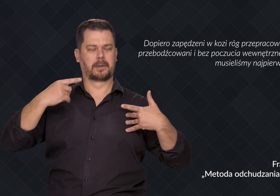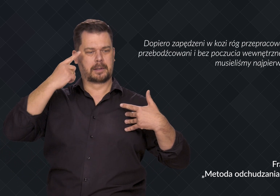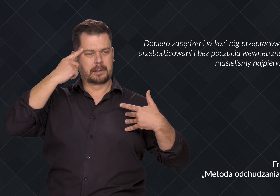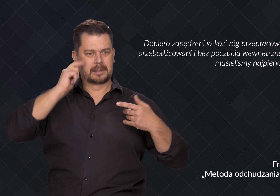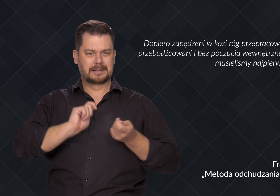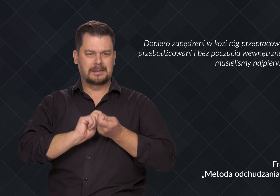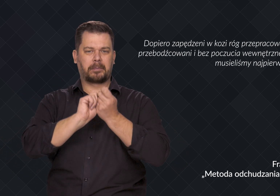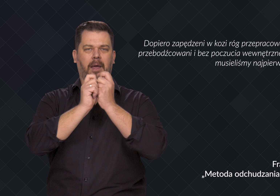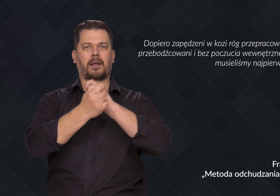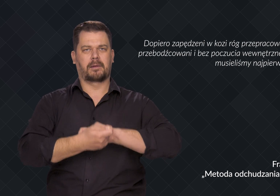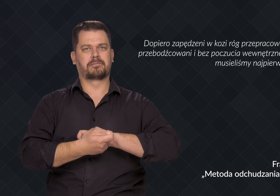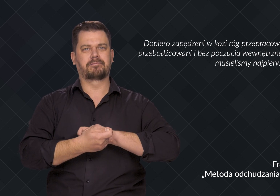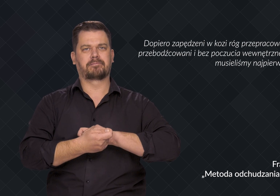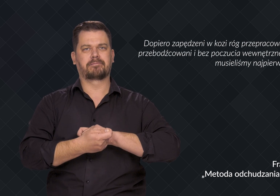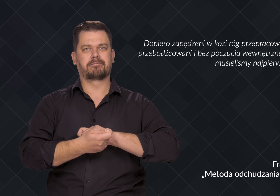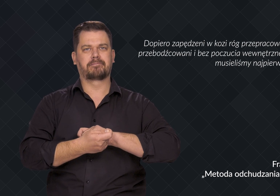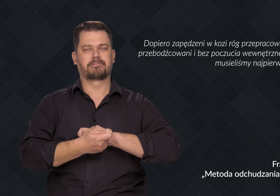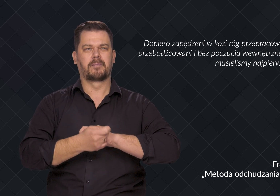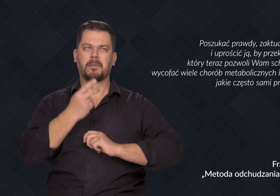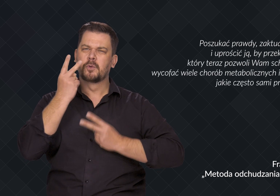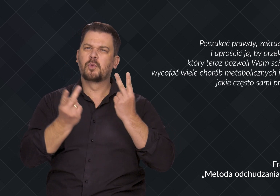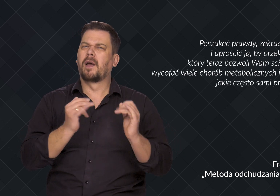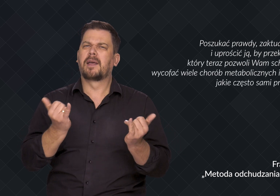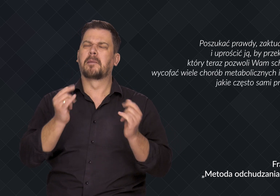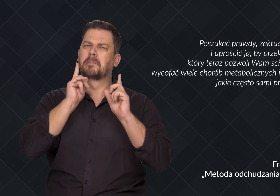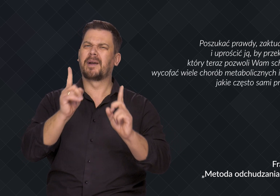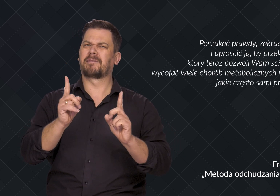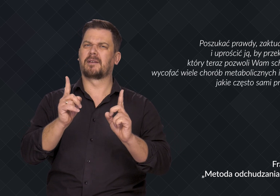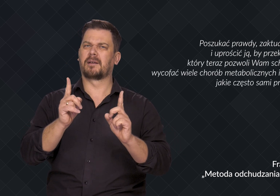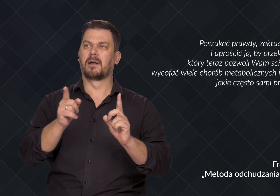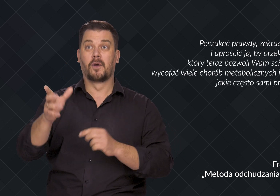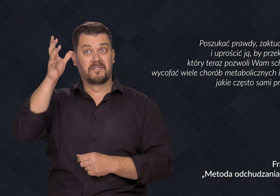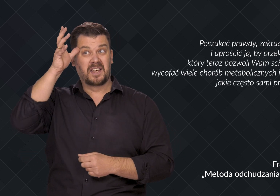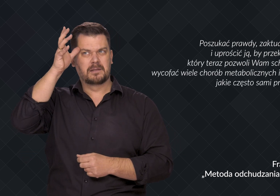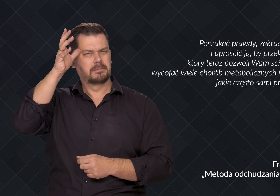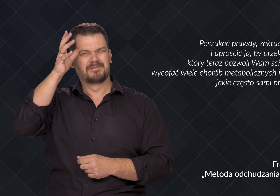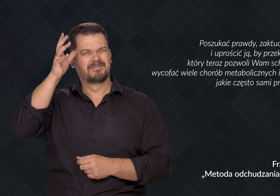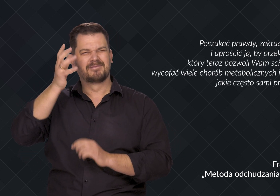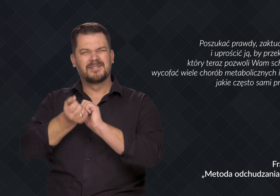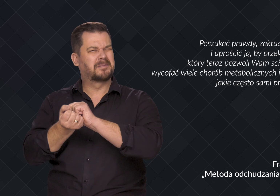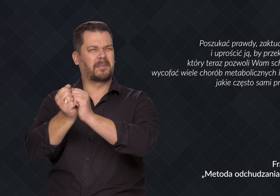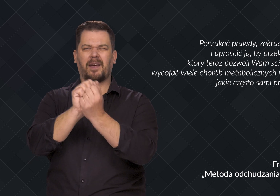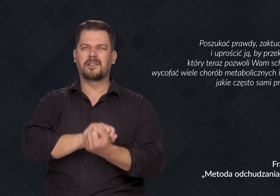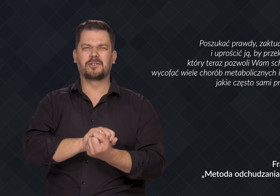did we first have to change ourselves. Seek the truth, update our knowledge,